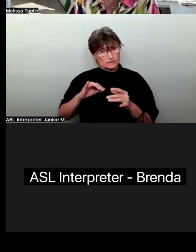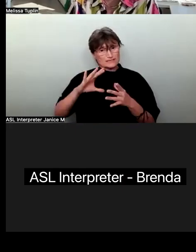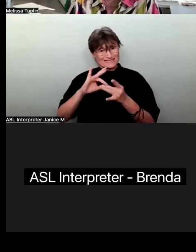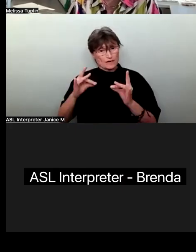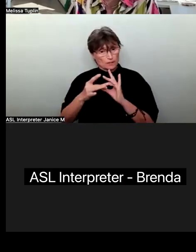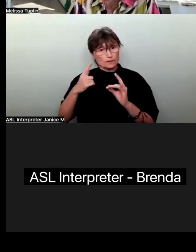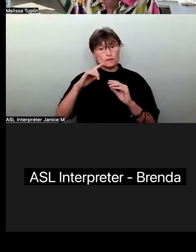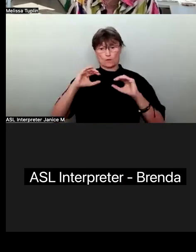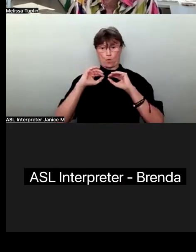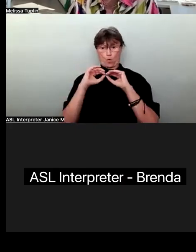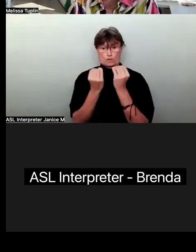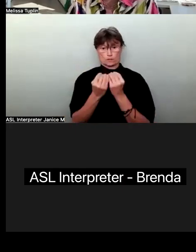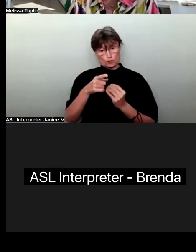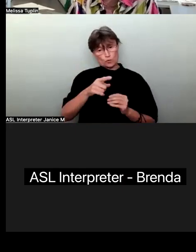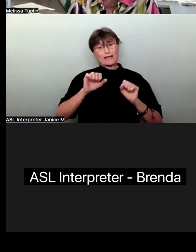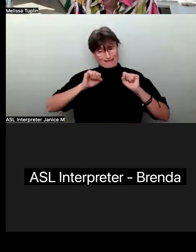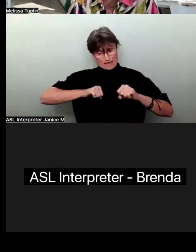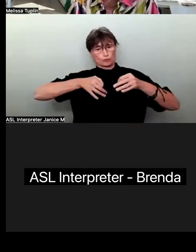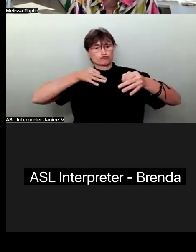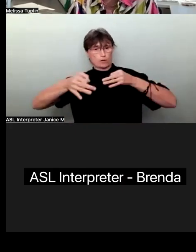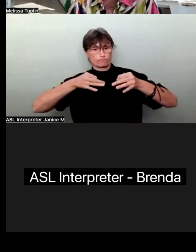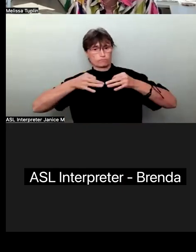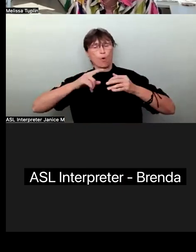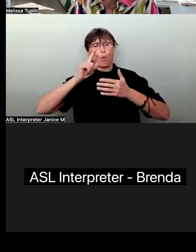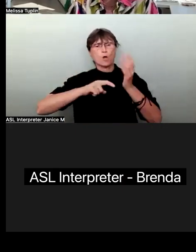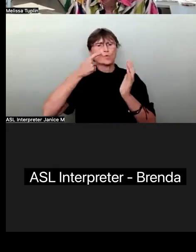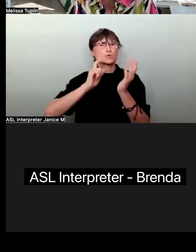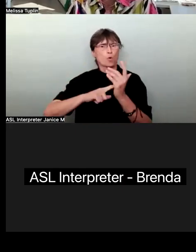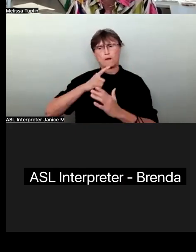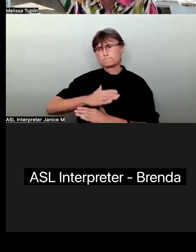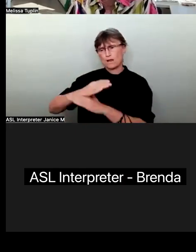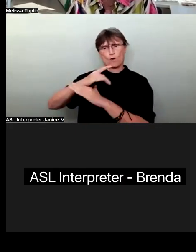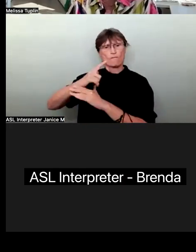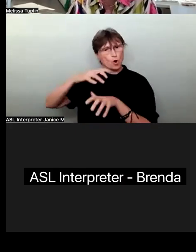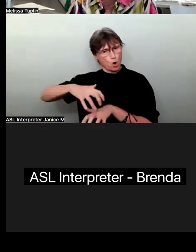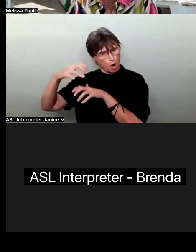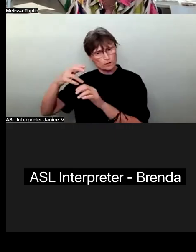describes and understands the barriers for audiences, participants, staff or volunteers